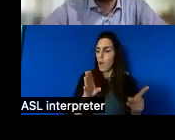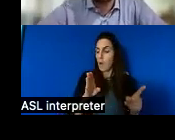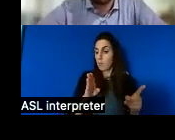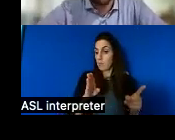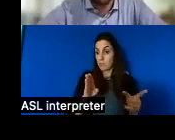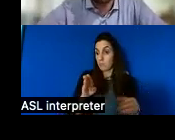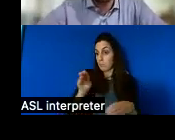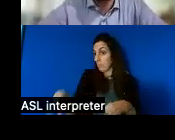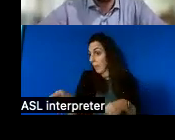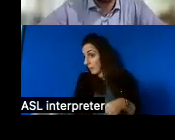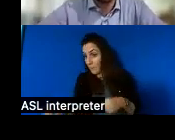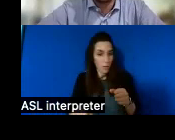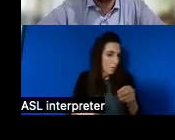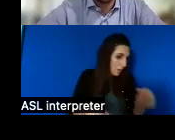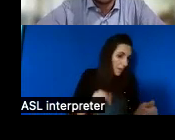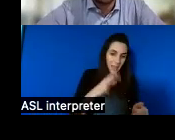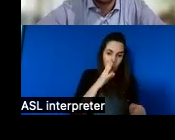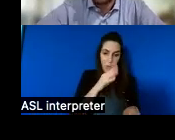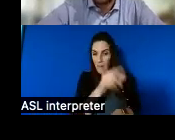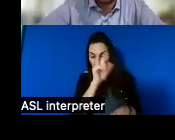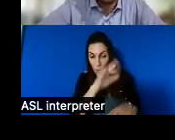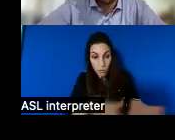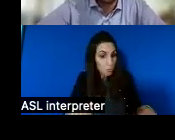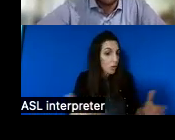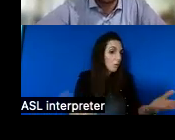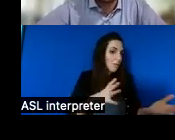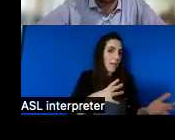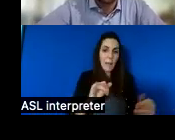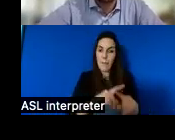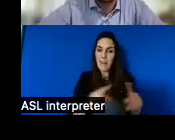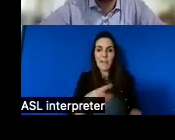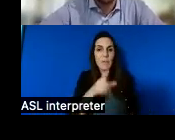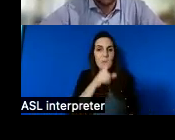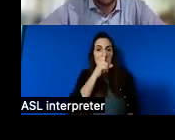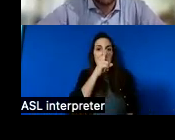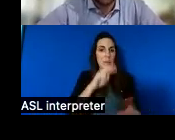to your children or if it doesn't say anything then it automatically directs it to your estate